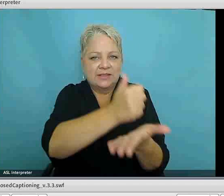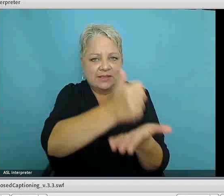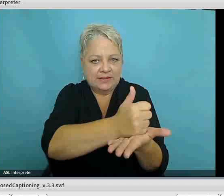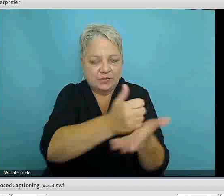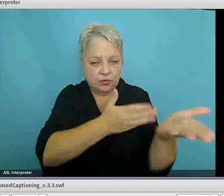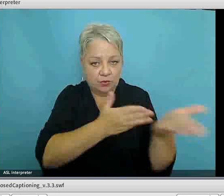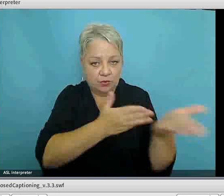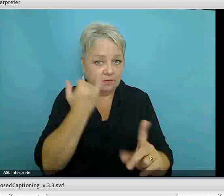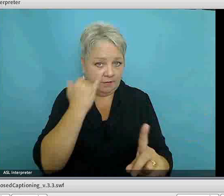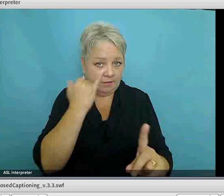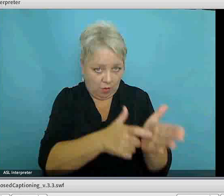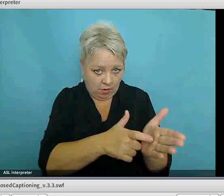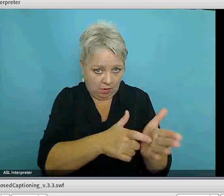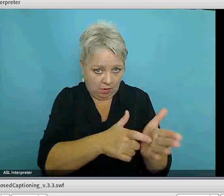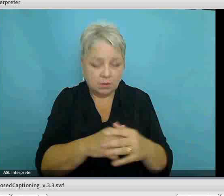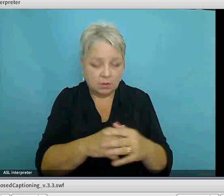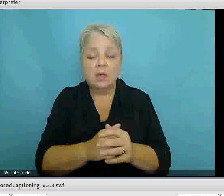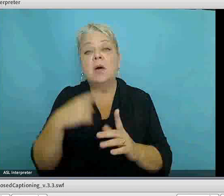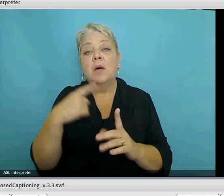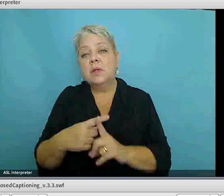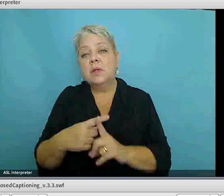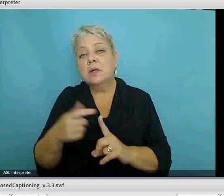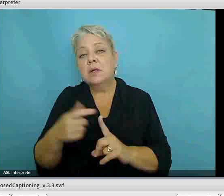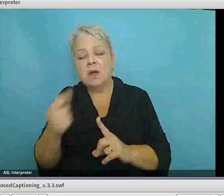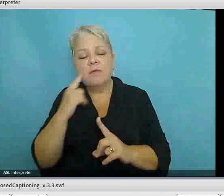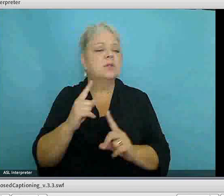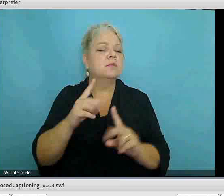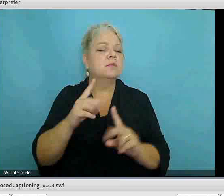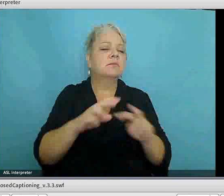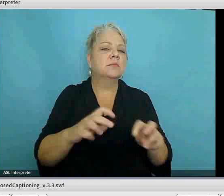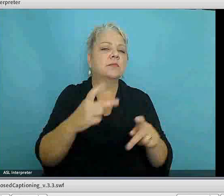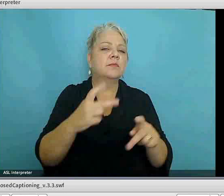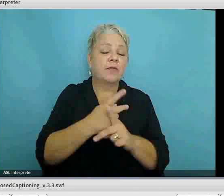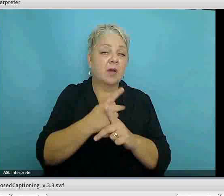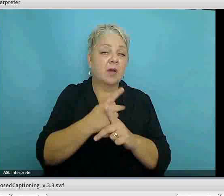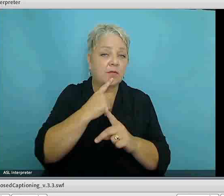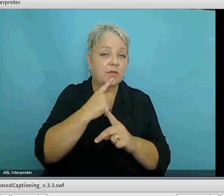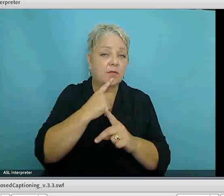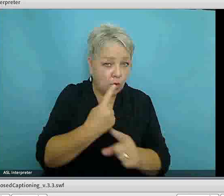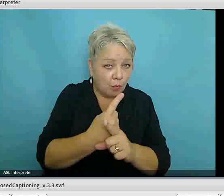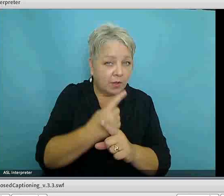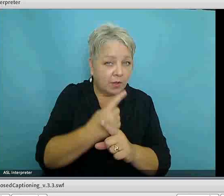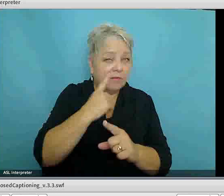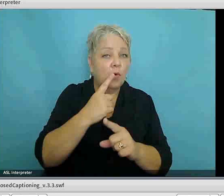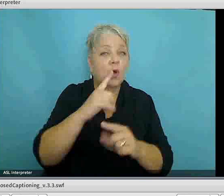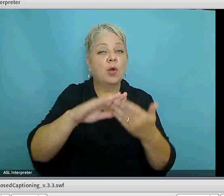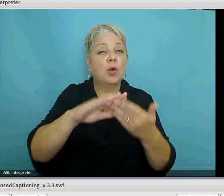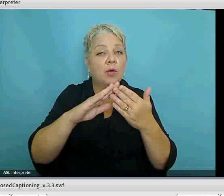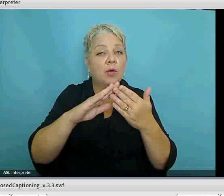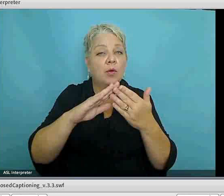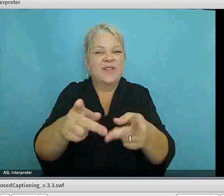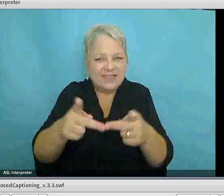And assess the appropriateness for facility-based LTSS if that is ever considered.